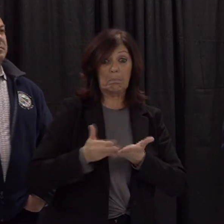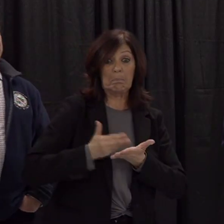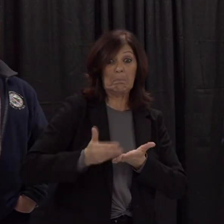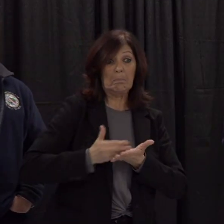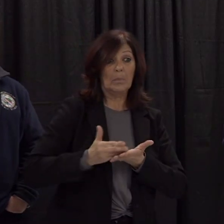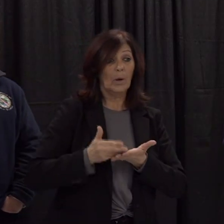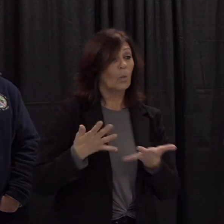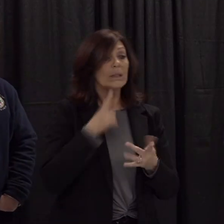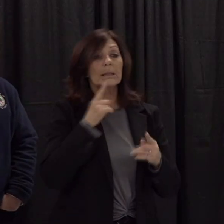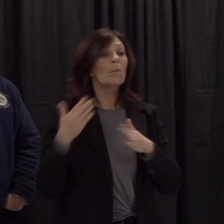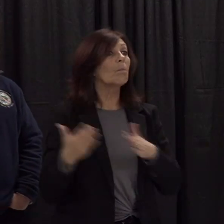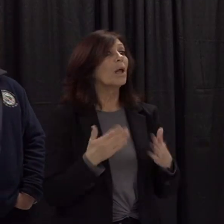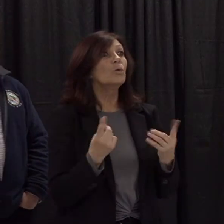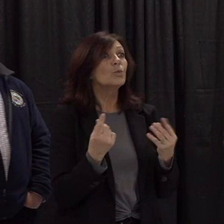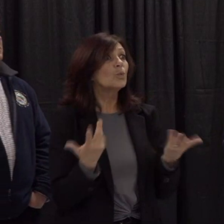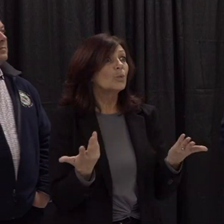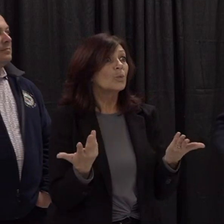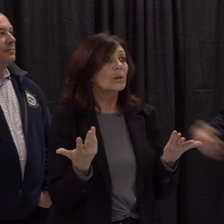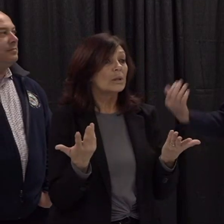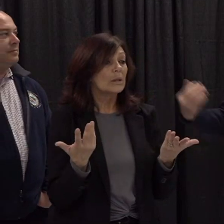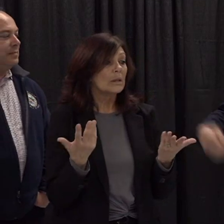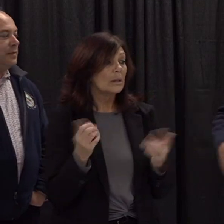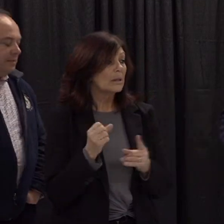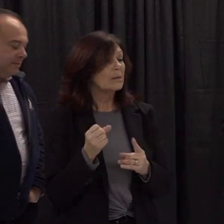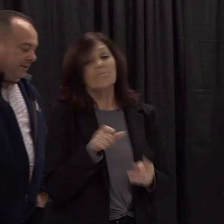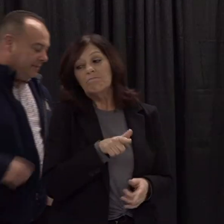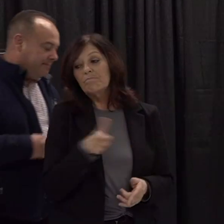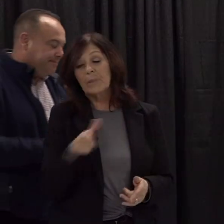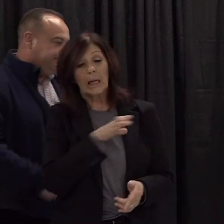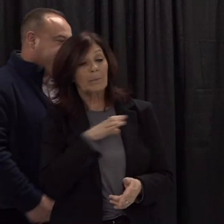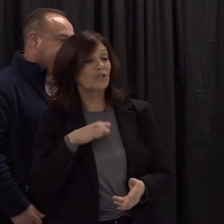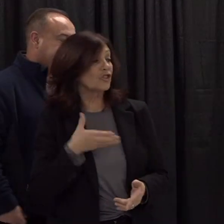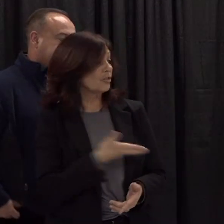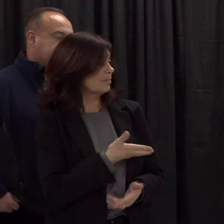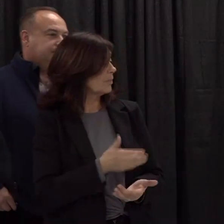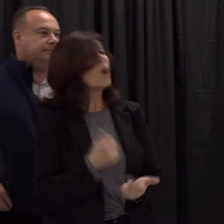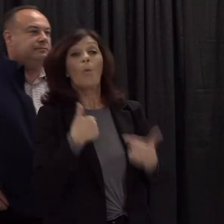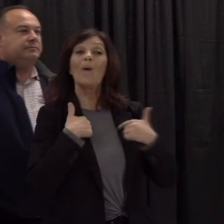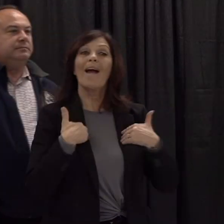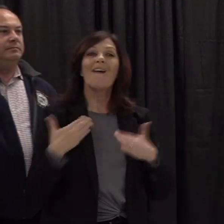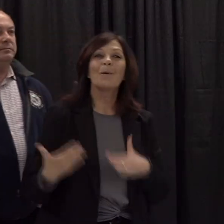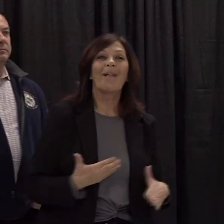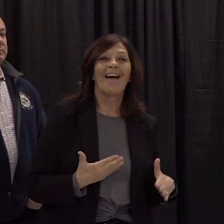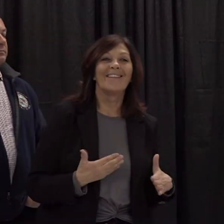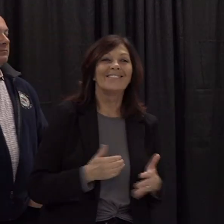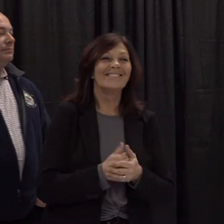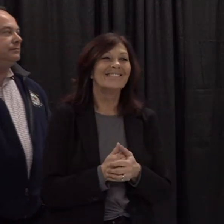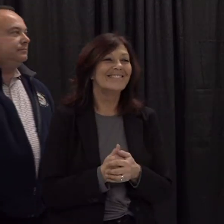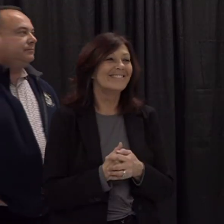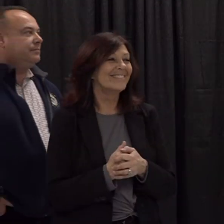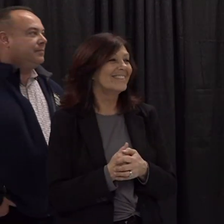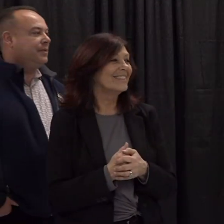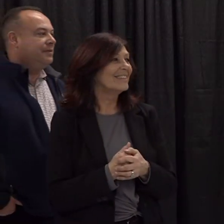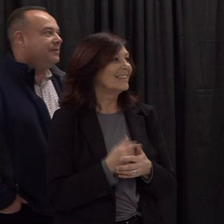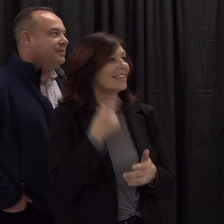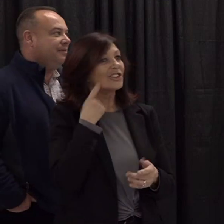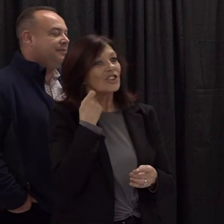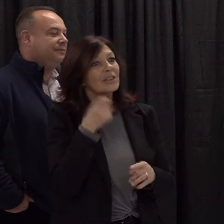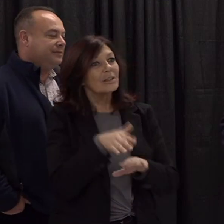what's the plan of attack? What's the situation? Once again, I'll turn over the Commissioner because we do have a plan of attack. It's just getting a little slower to implement it.